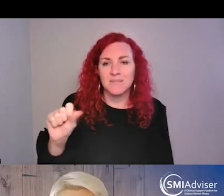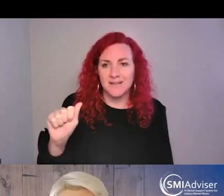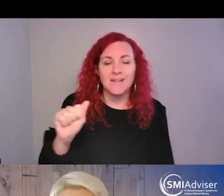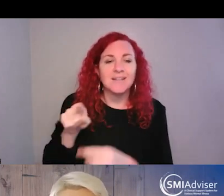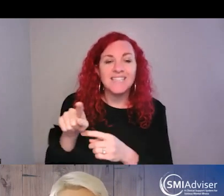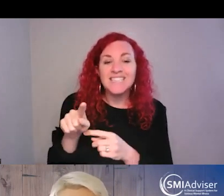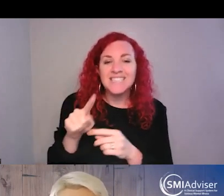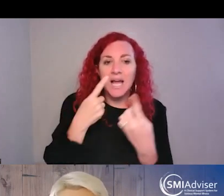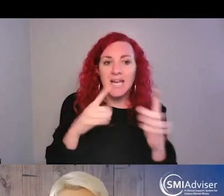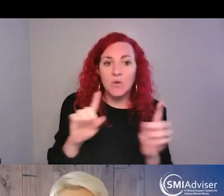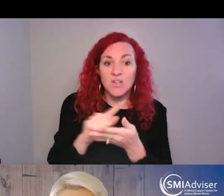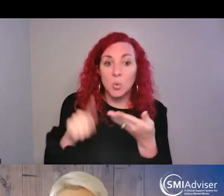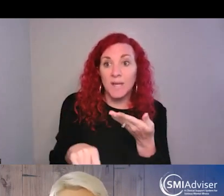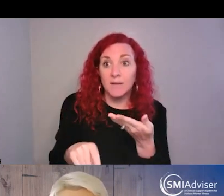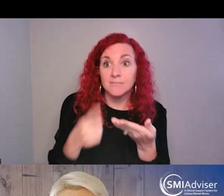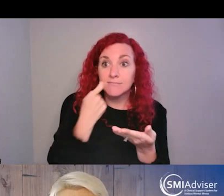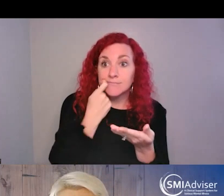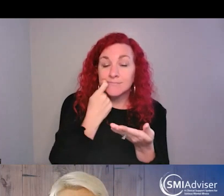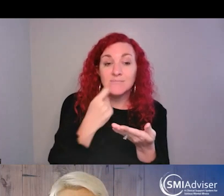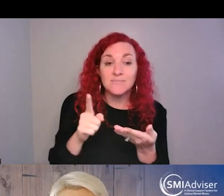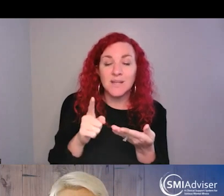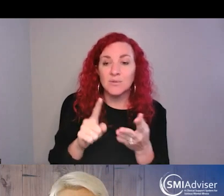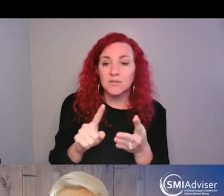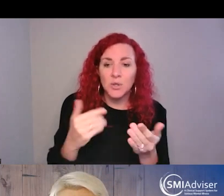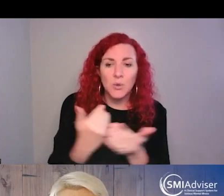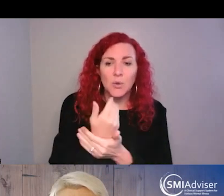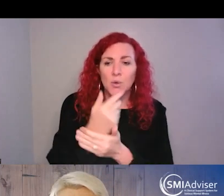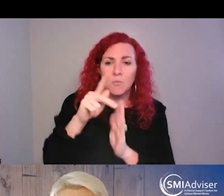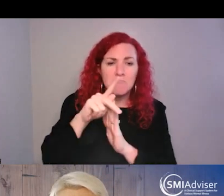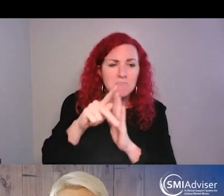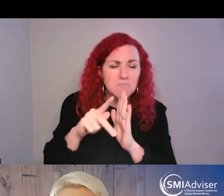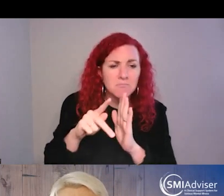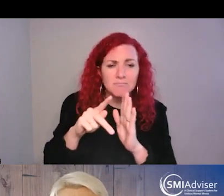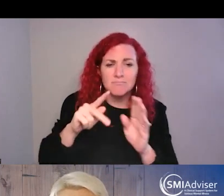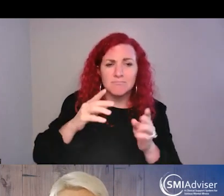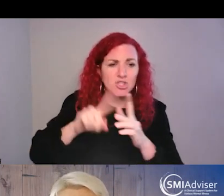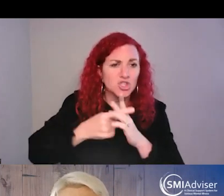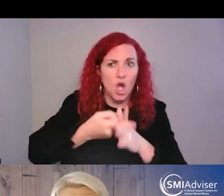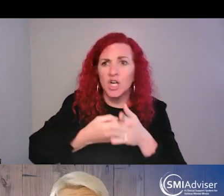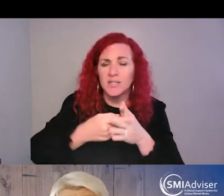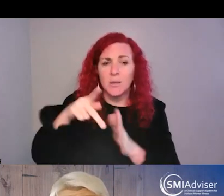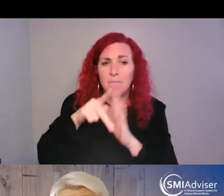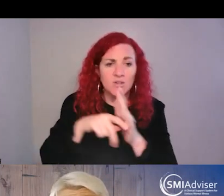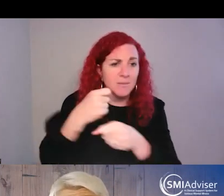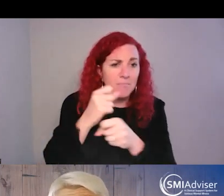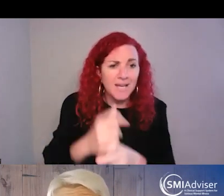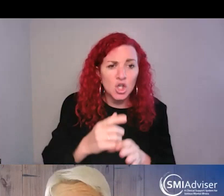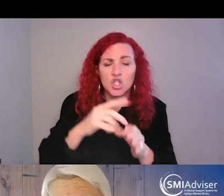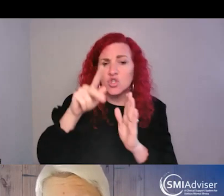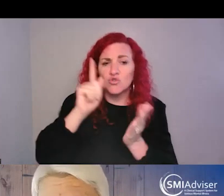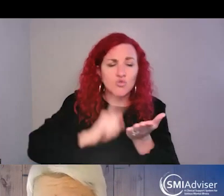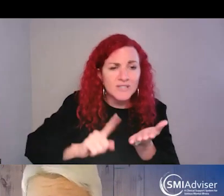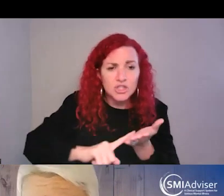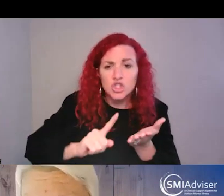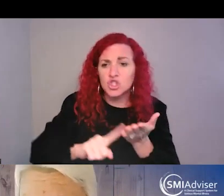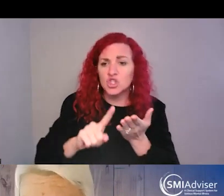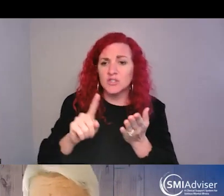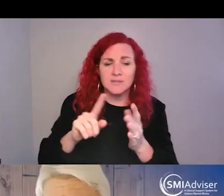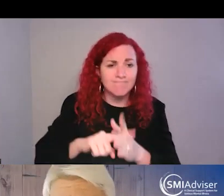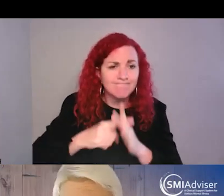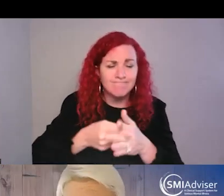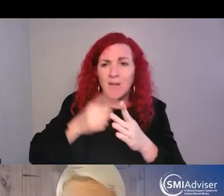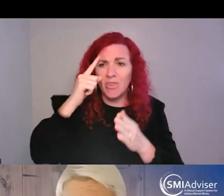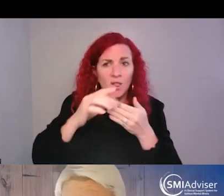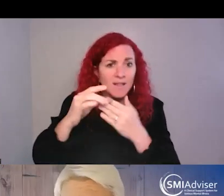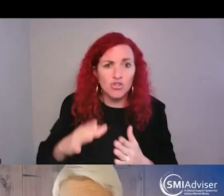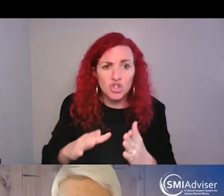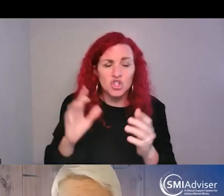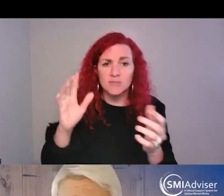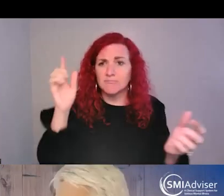IT WILL BE GREAT TO RECONVENE RESEARCHS, PROVIDERS, PIONEERS, LEADERS JOINING TOGETHER.